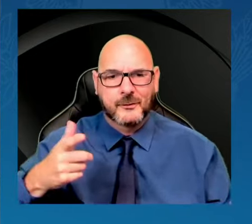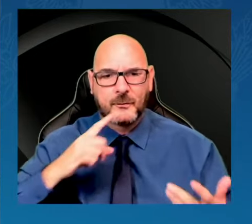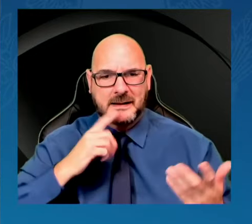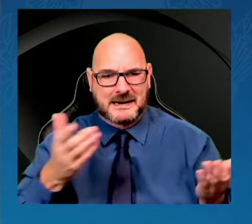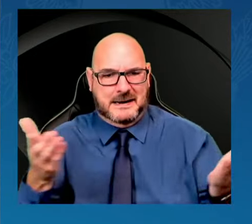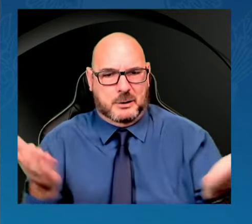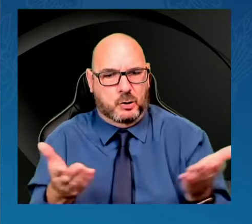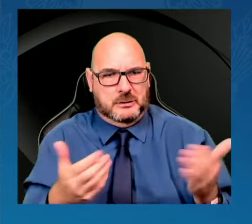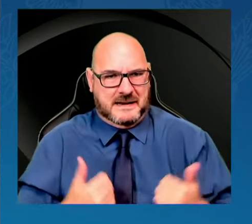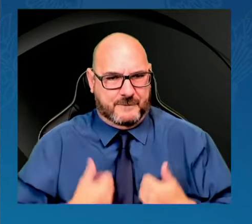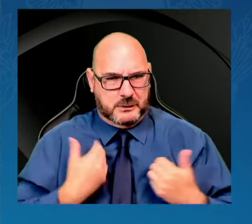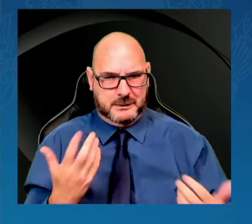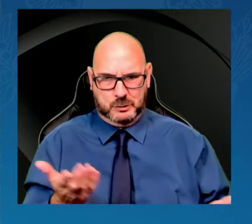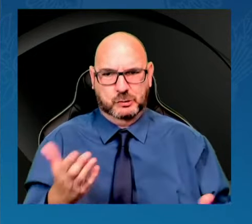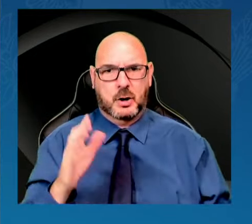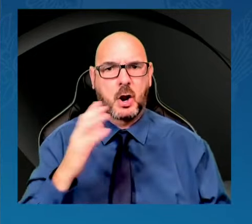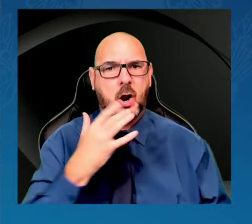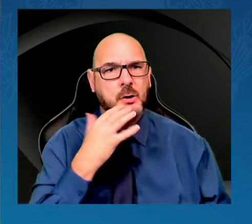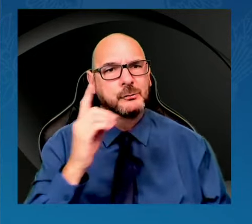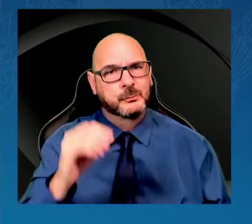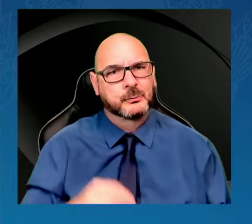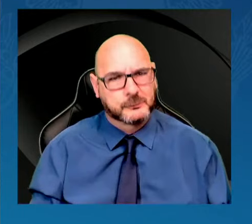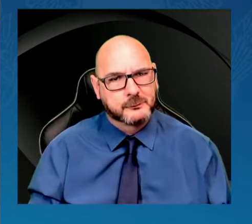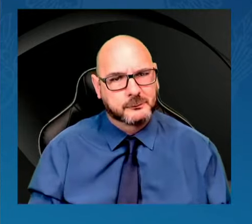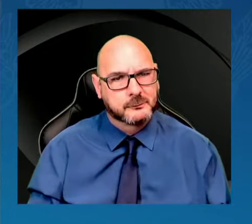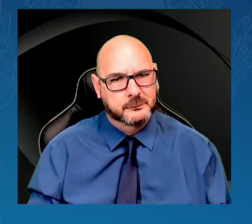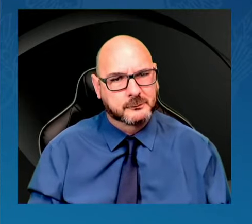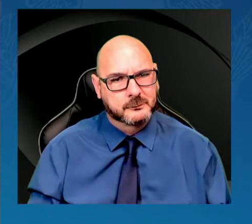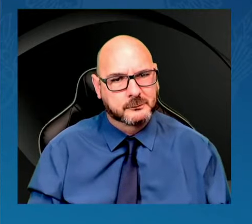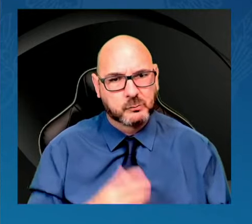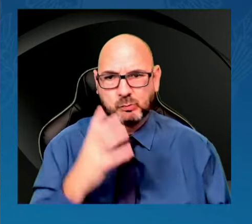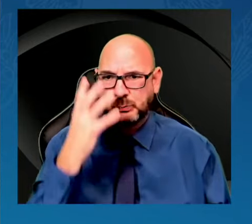It is home to such an incredible amount